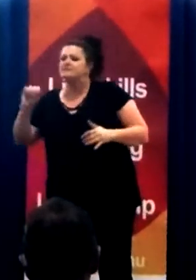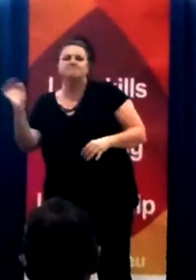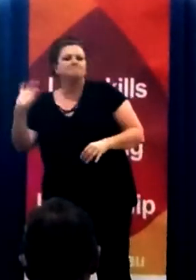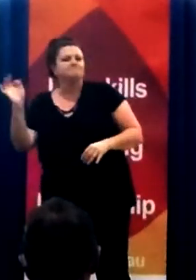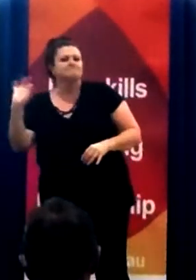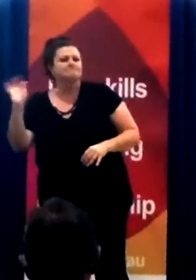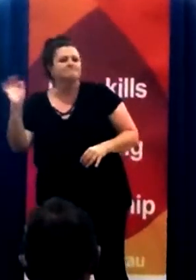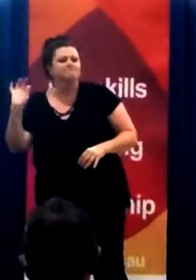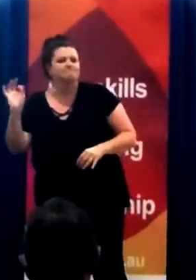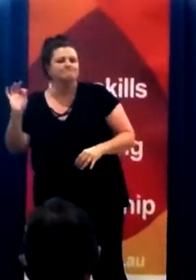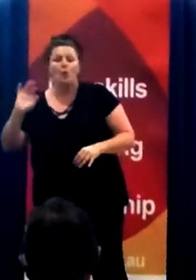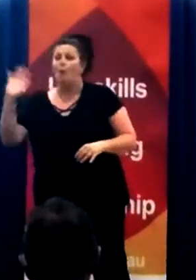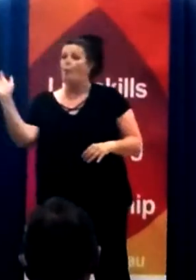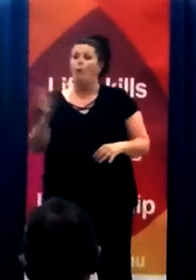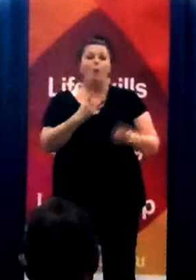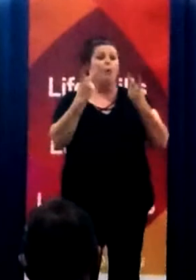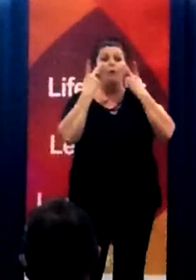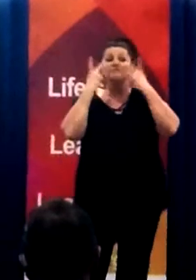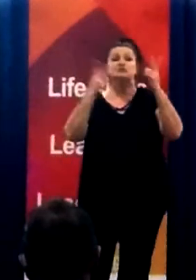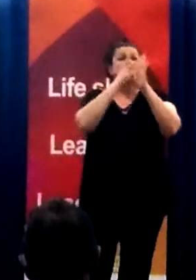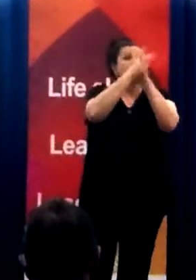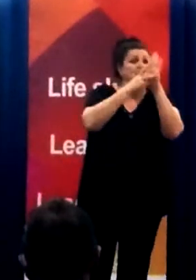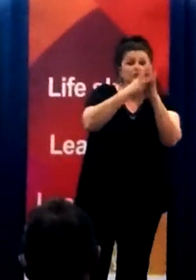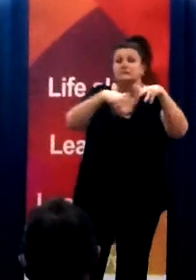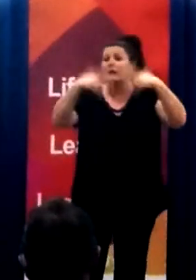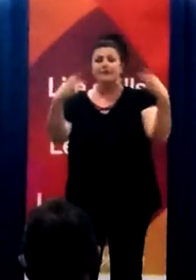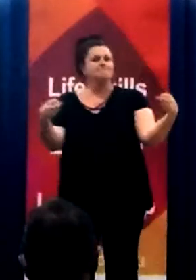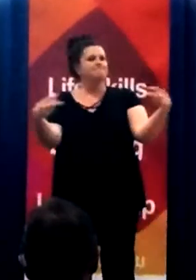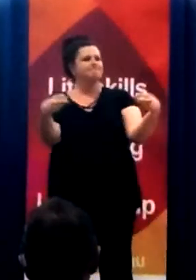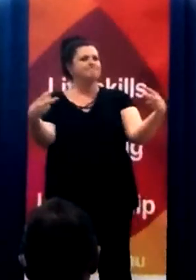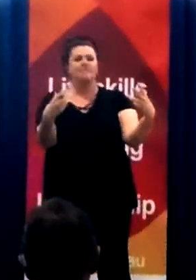All visual material is captioned by Shenton College Deaf Education Captioning Centre,